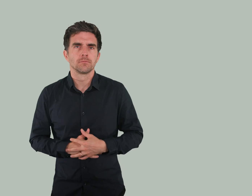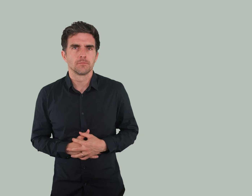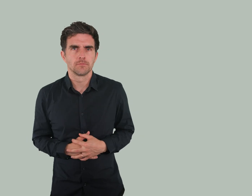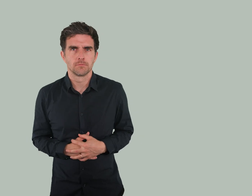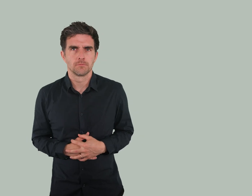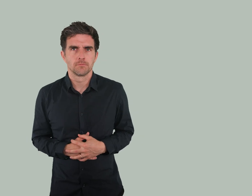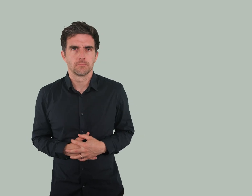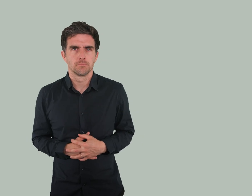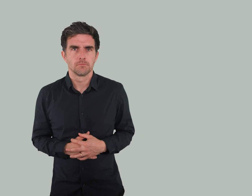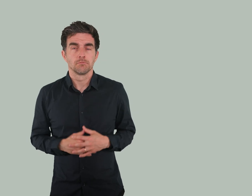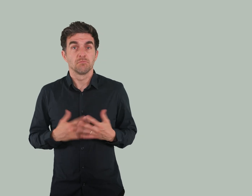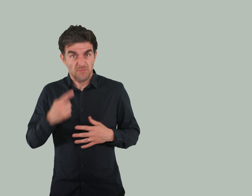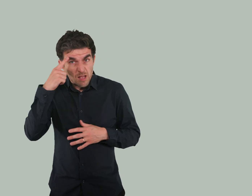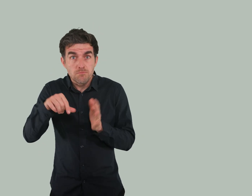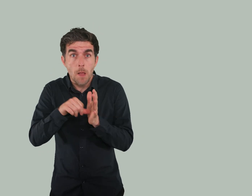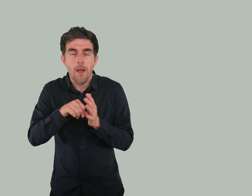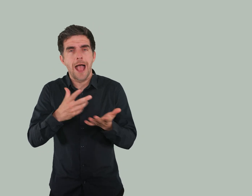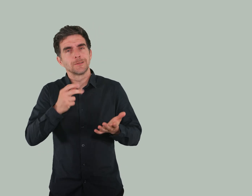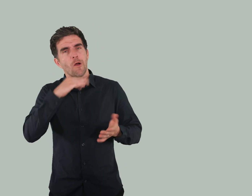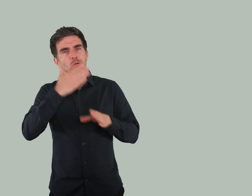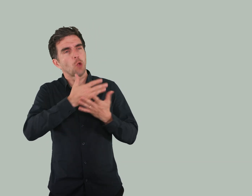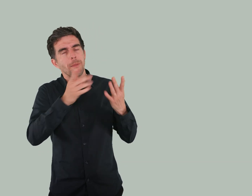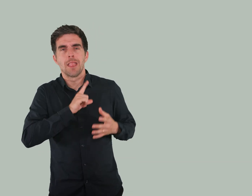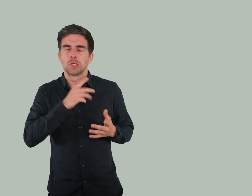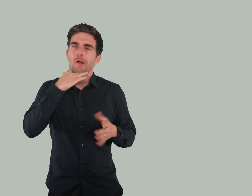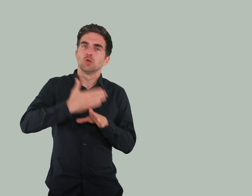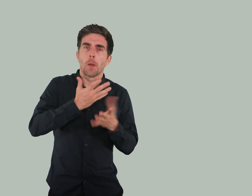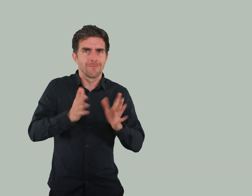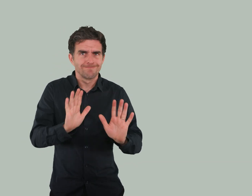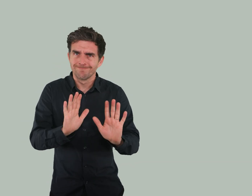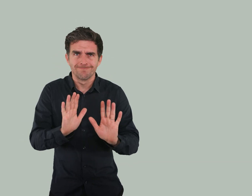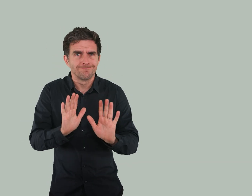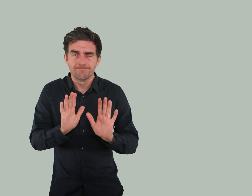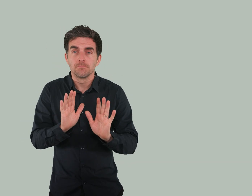229 . The problem is not only the volume of demand.